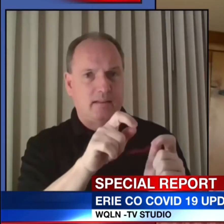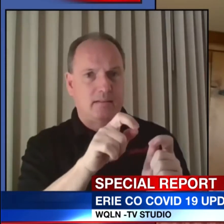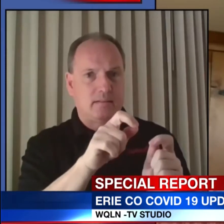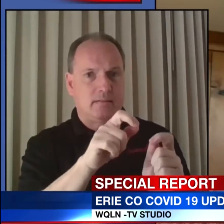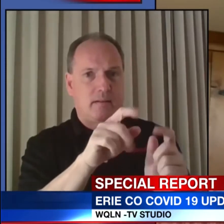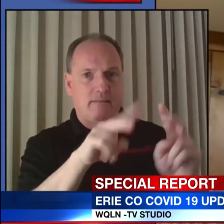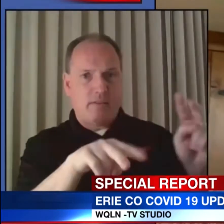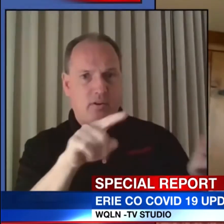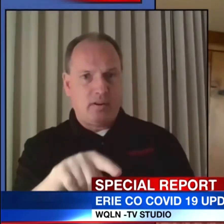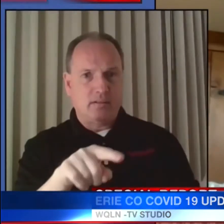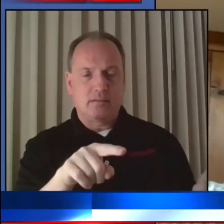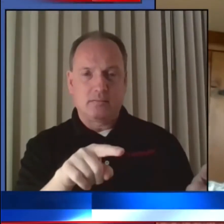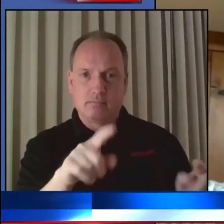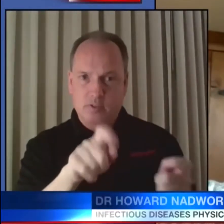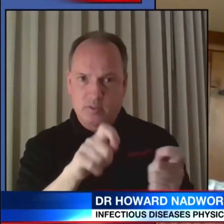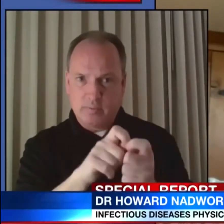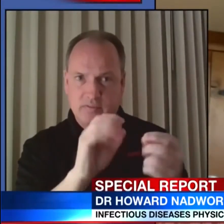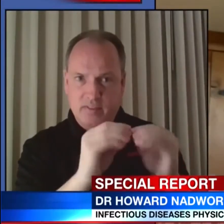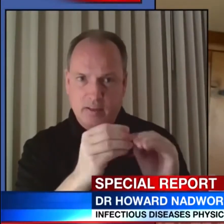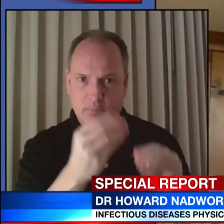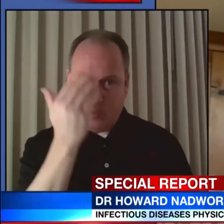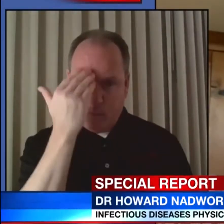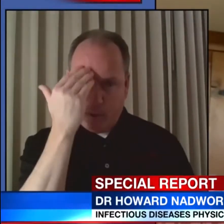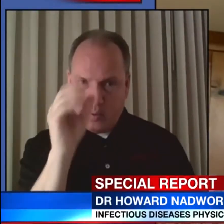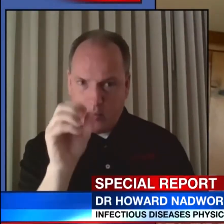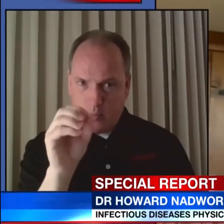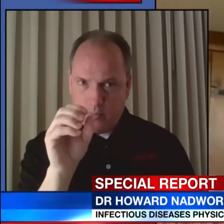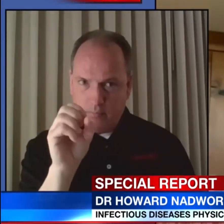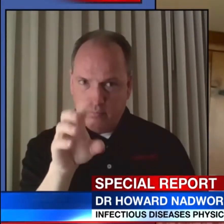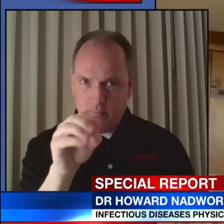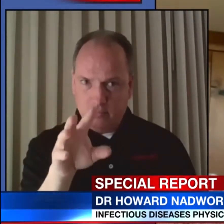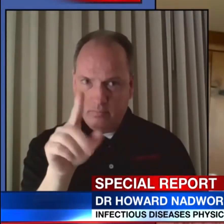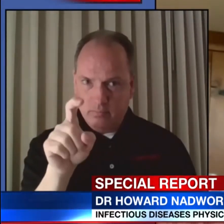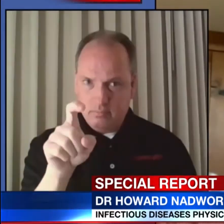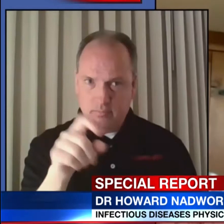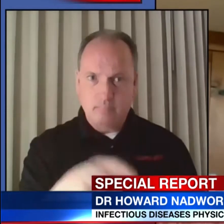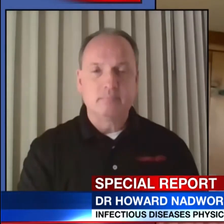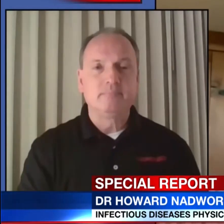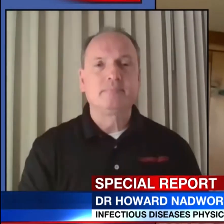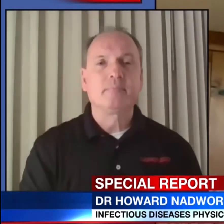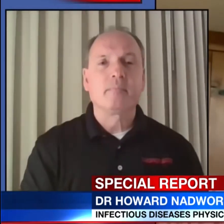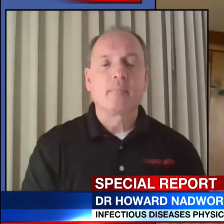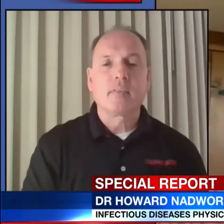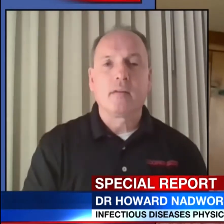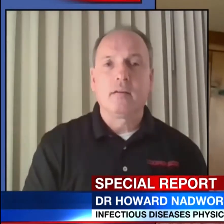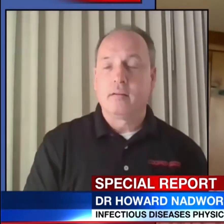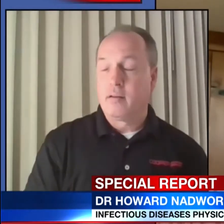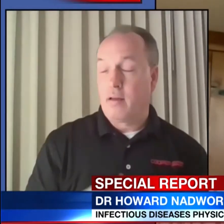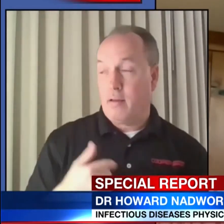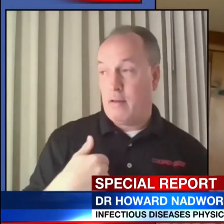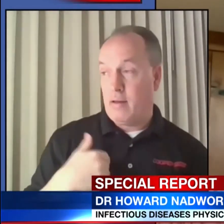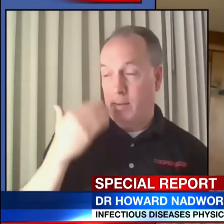ABOUT THE NUMBER OF POSITIVE CASES OUT OF ERIE COUNTY THAT CONTAIN THE VARIANT, DO WE HAVE A SPECIFIC NUMBER